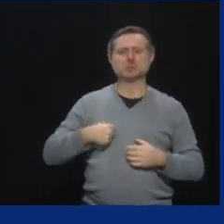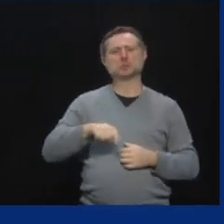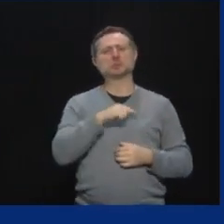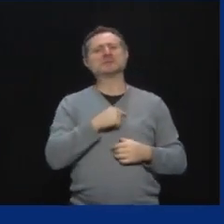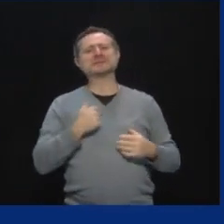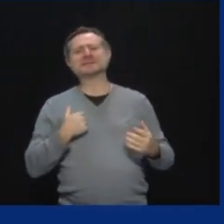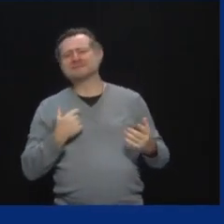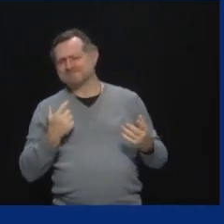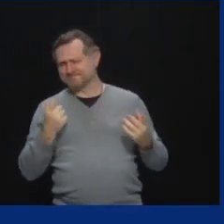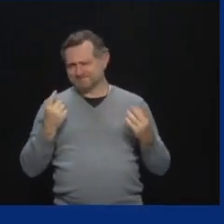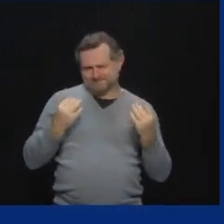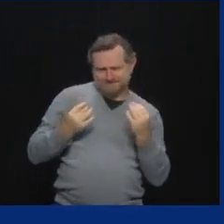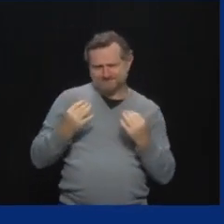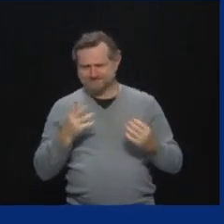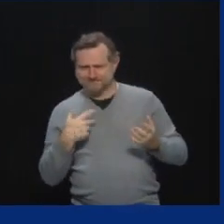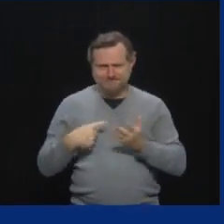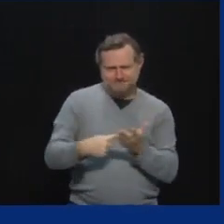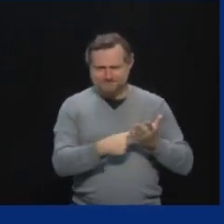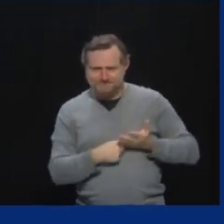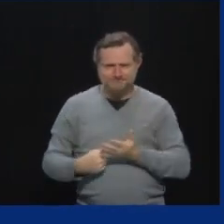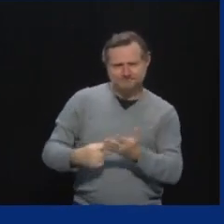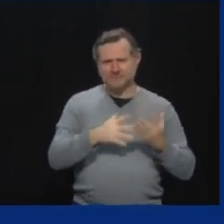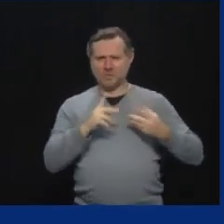of this. But this is what the C. D. C. Is recommending right now.